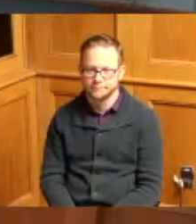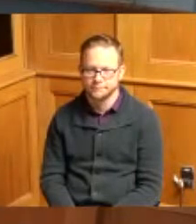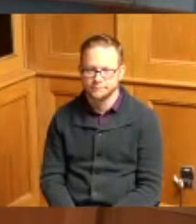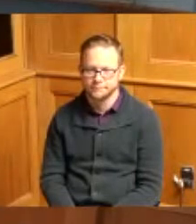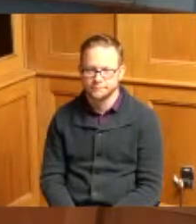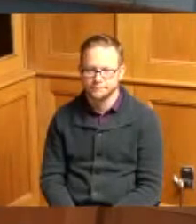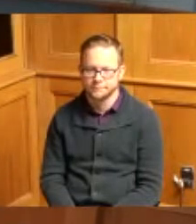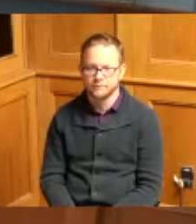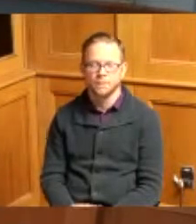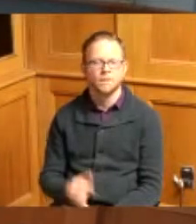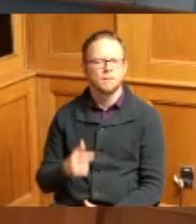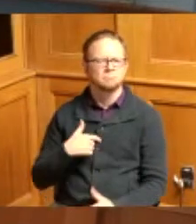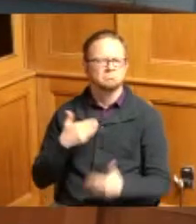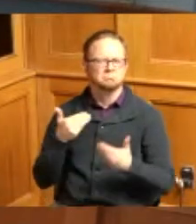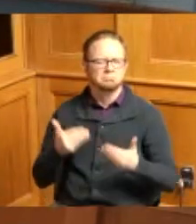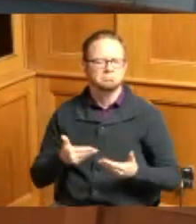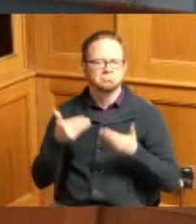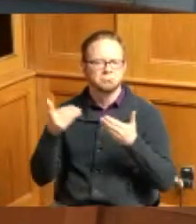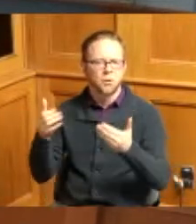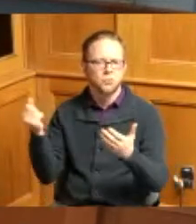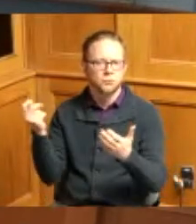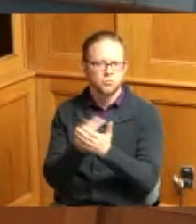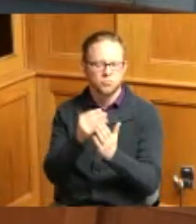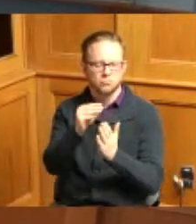I'd like to make a motion to approve the minutes of the previous session